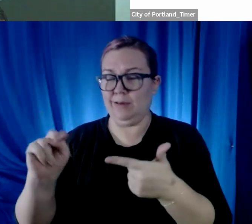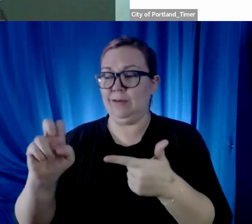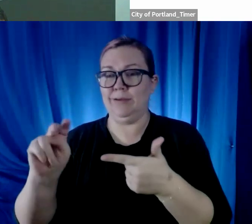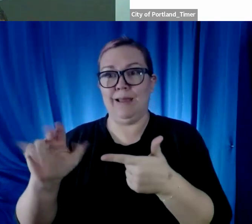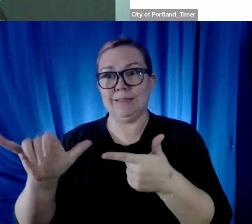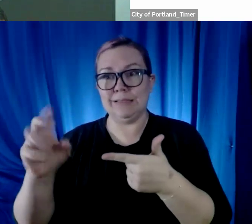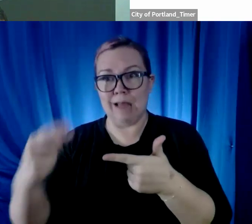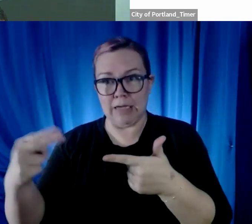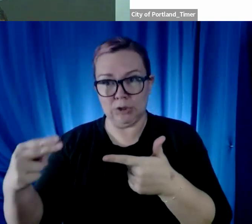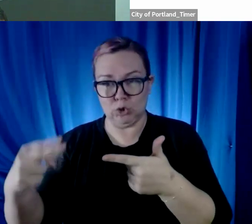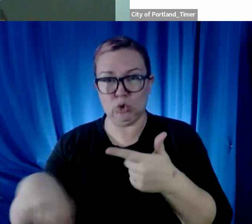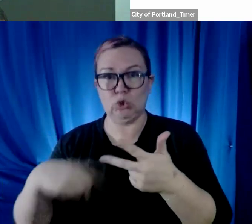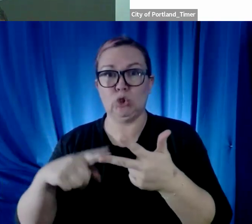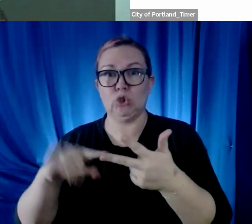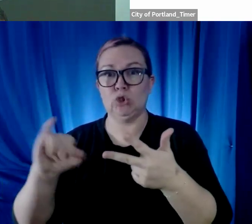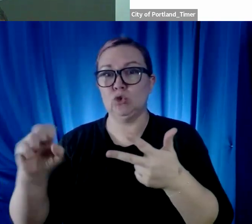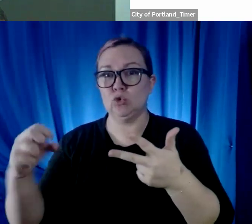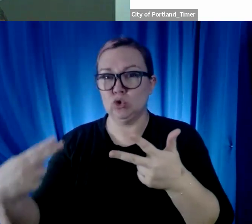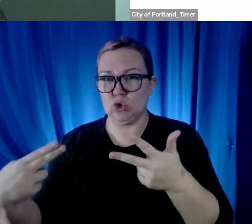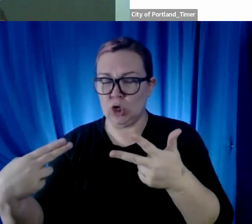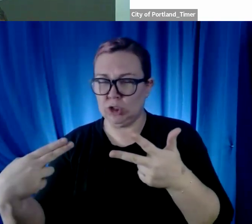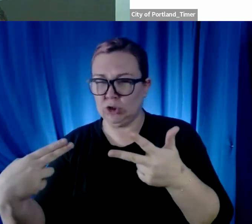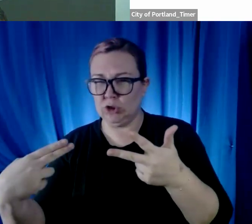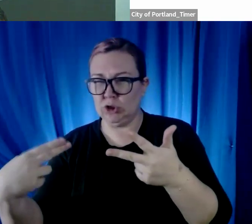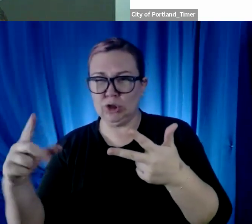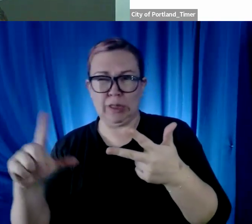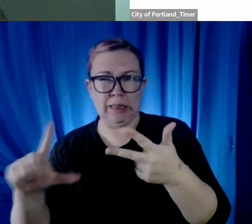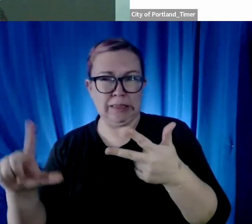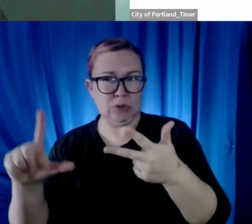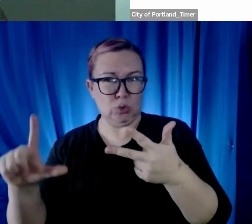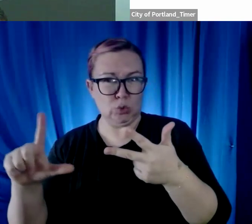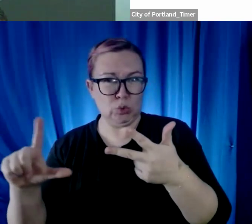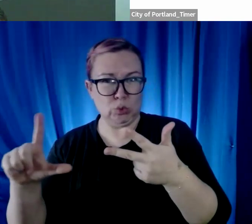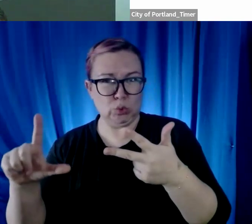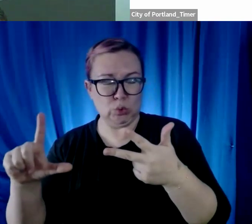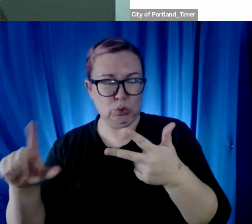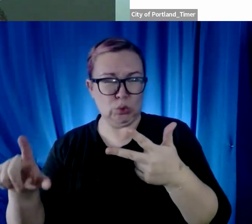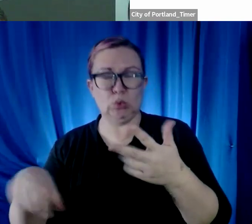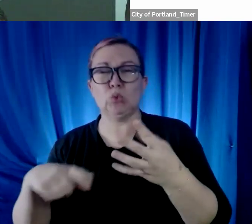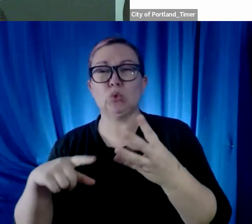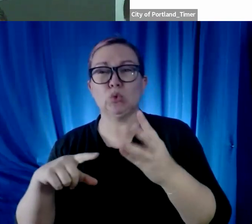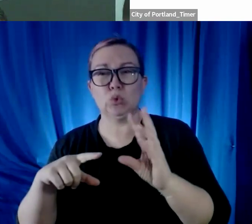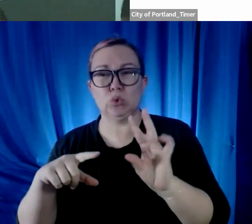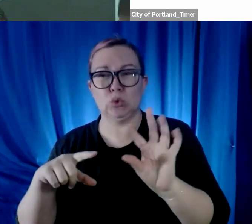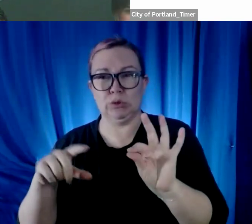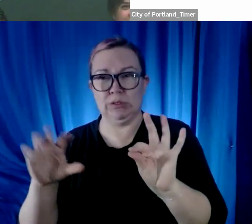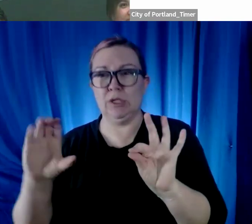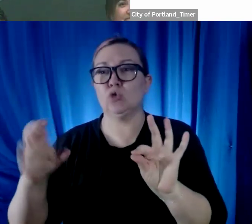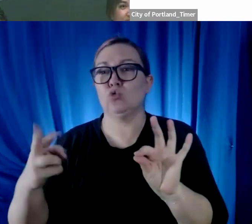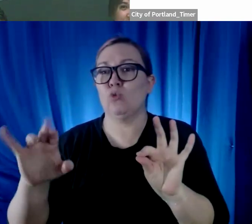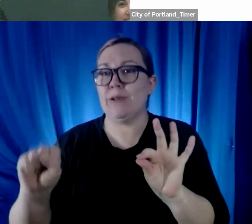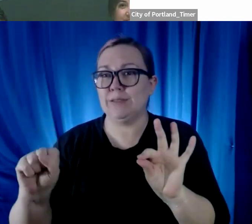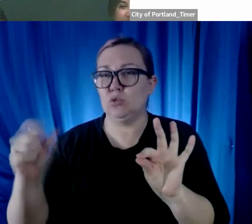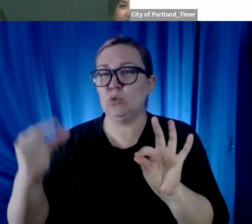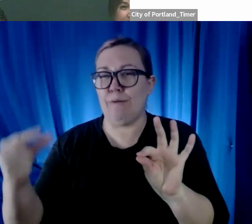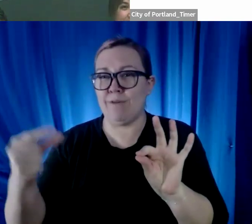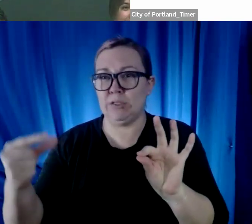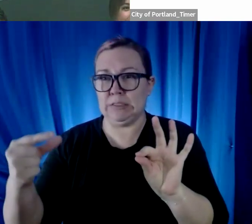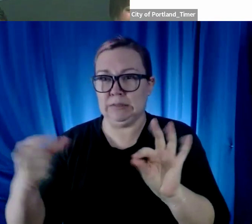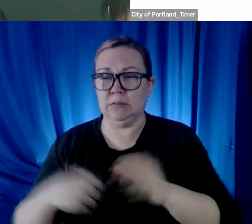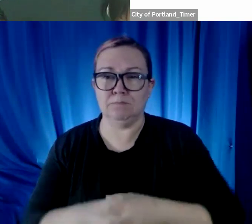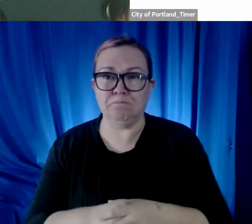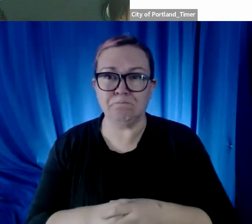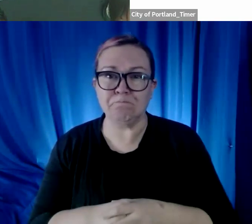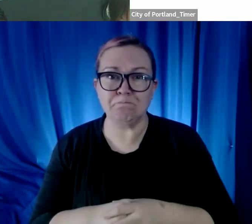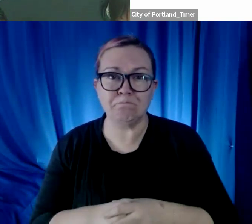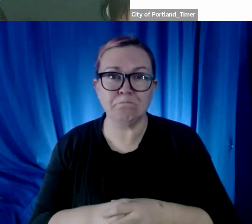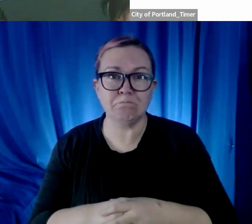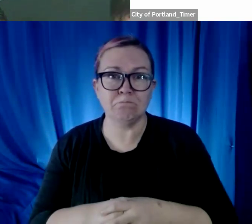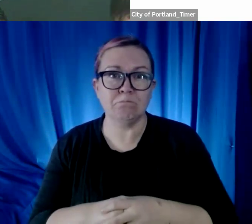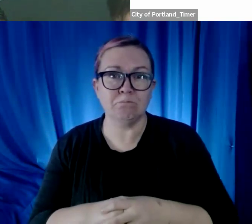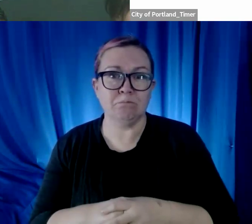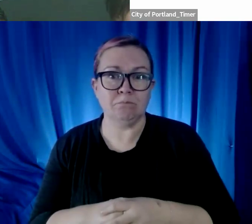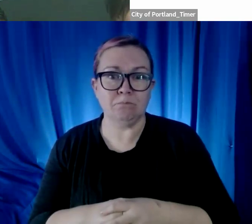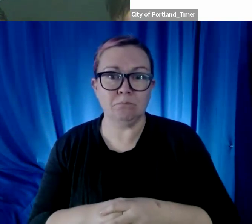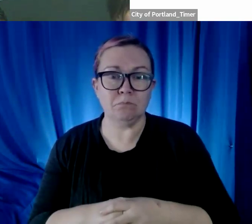Josh Leaker. Speaker and Chris Gustafusson.